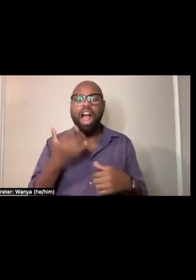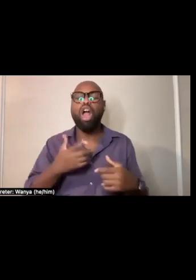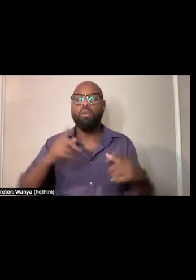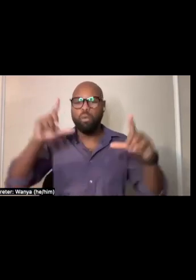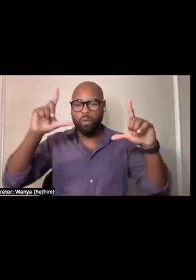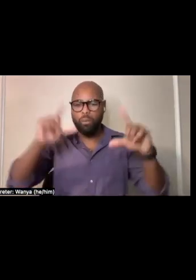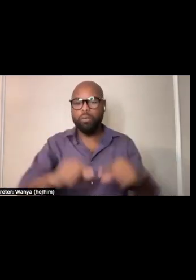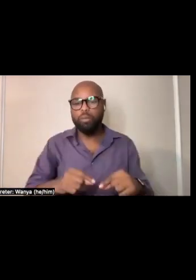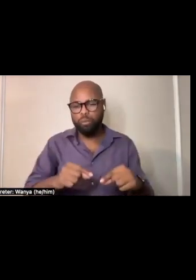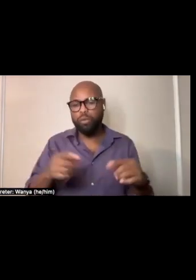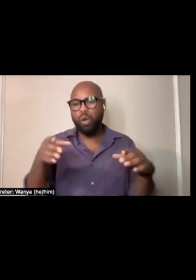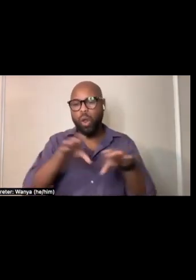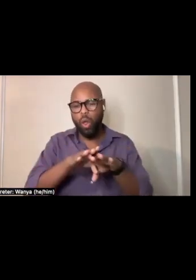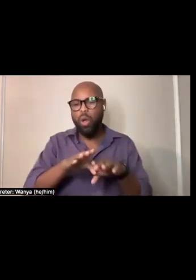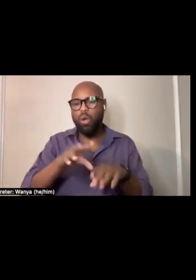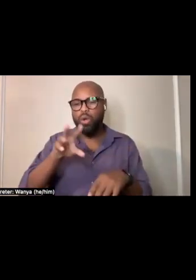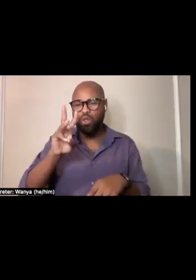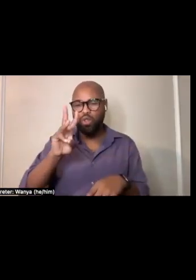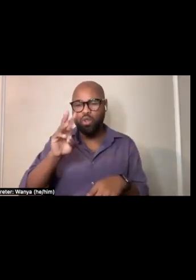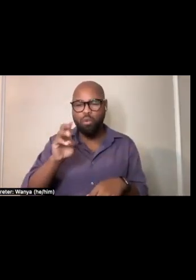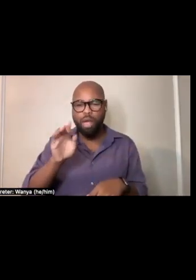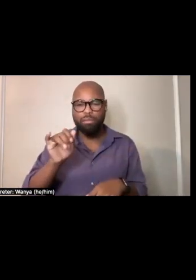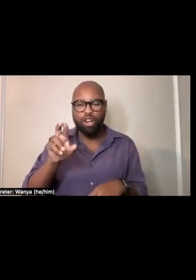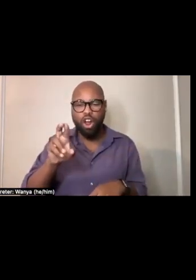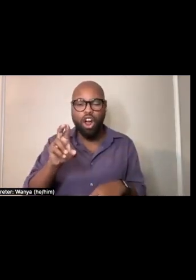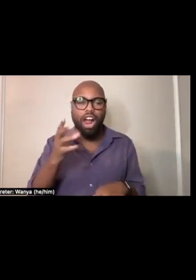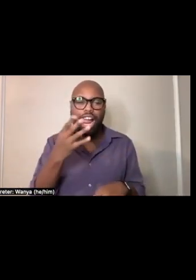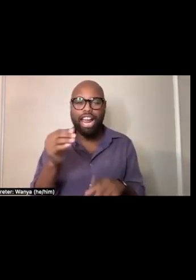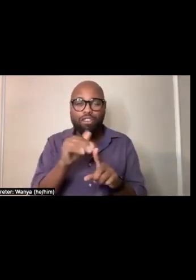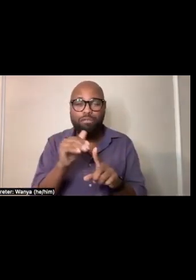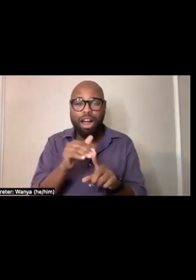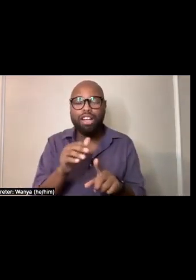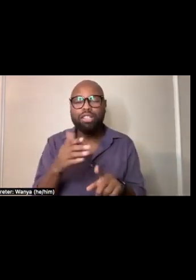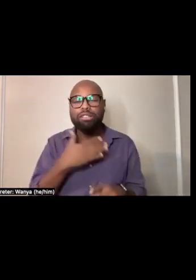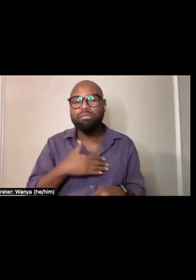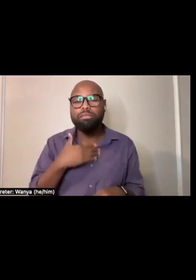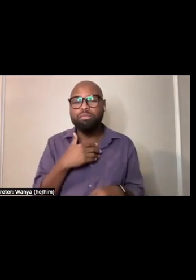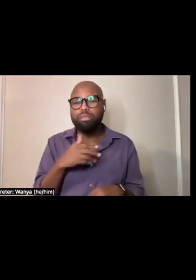And again, as a reminder, please look out for a follow-up email from